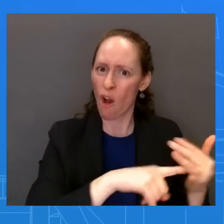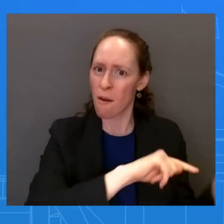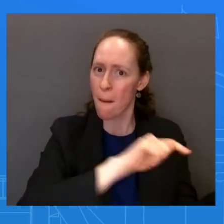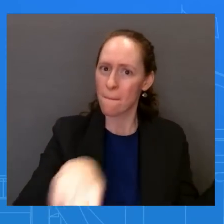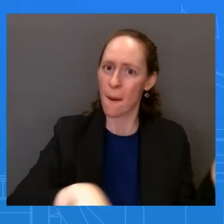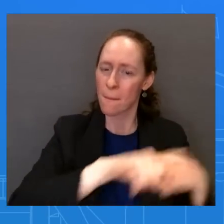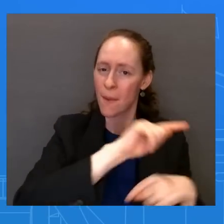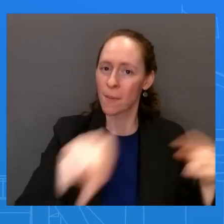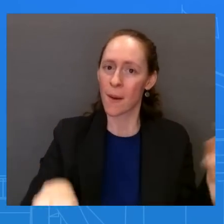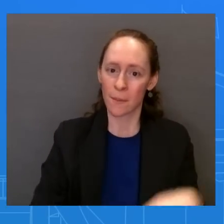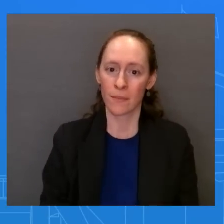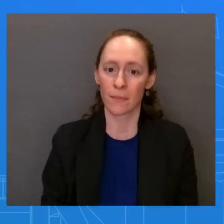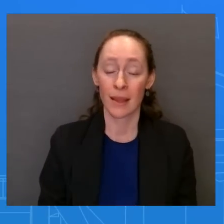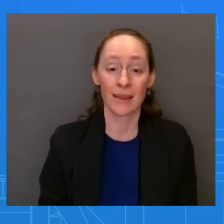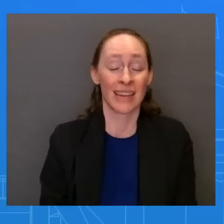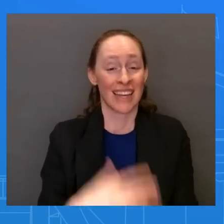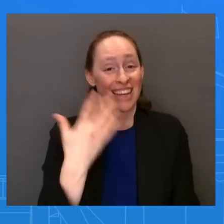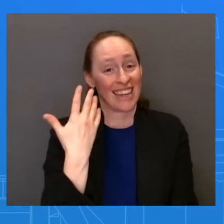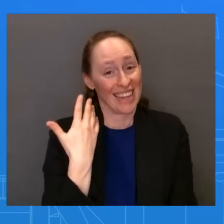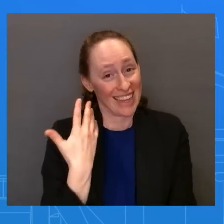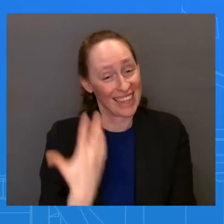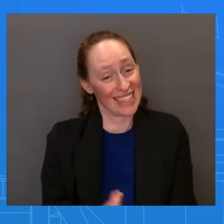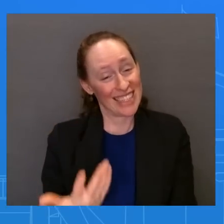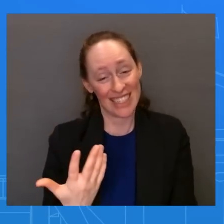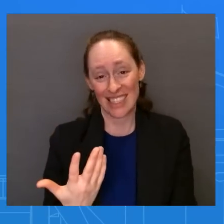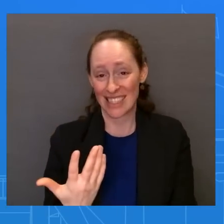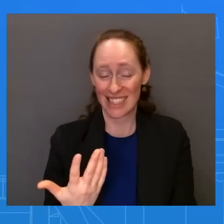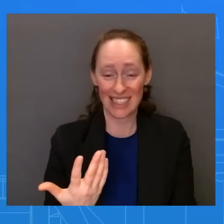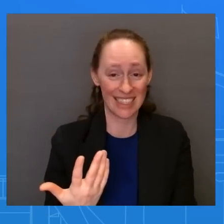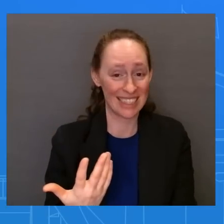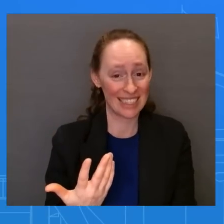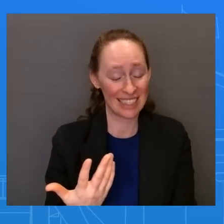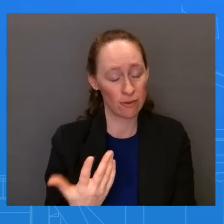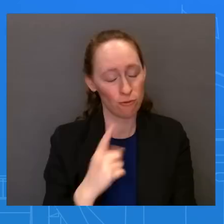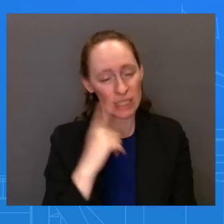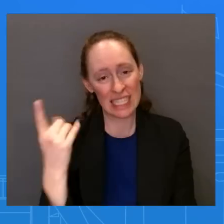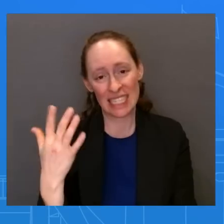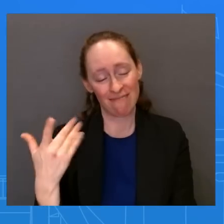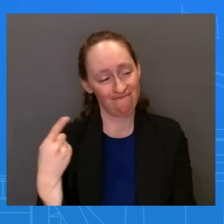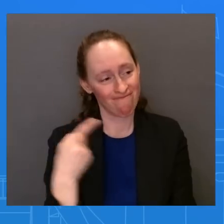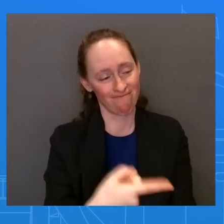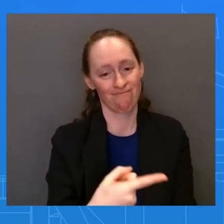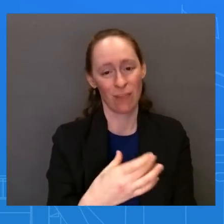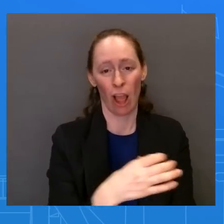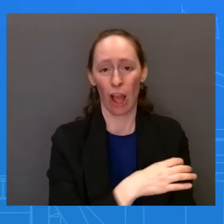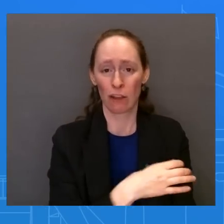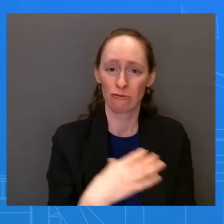from his using his -- from the executive, from the White House. But, you know, what we're seeing